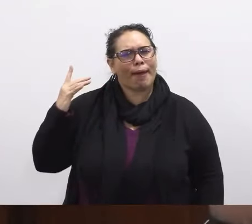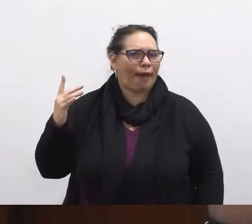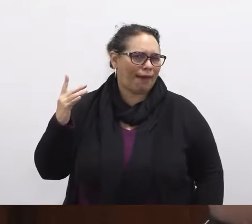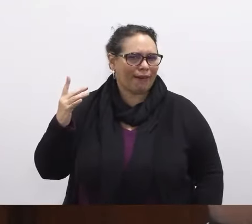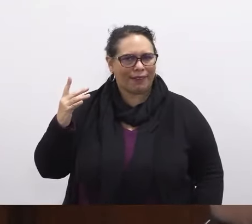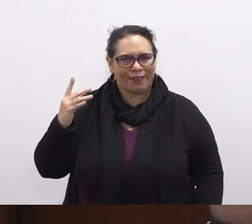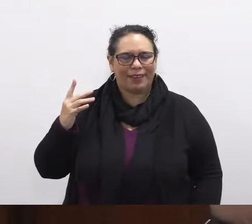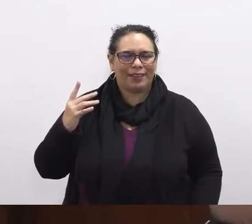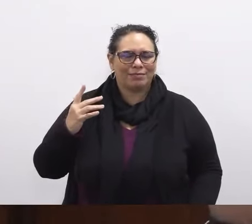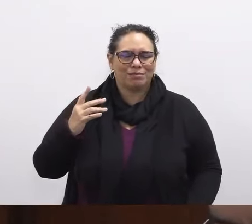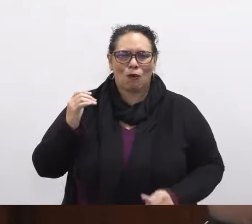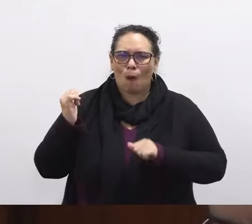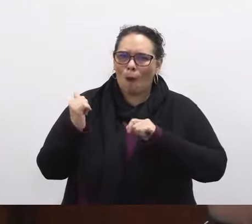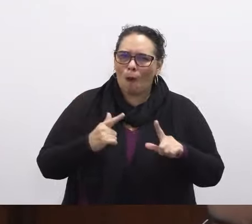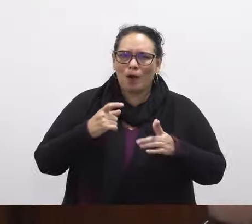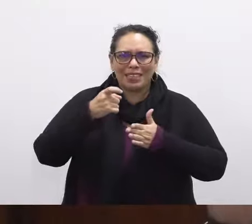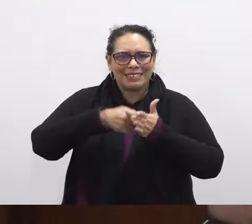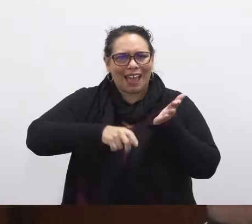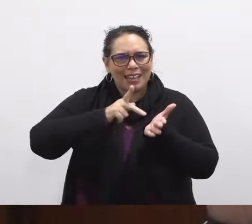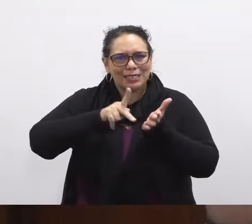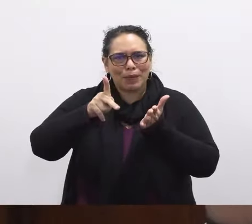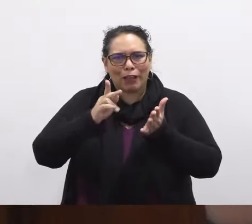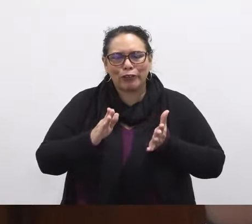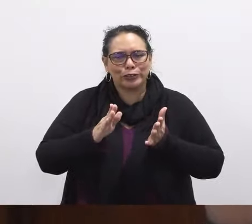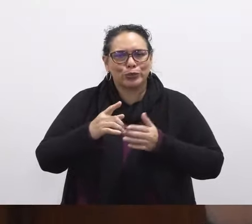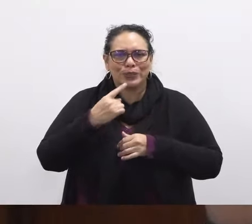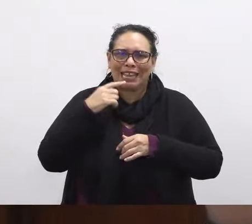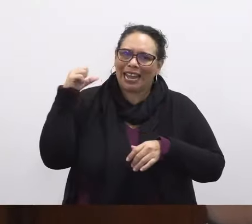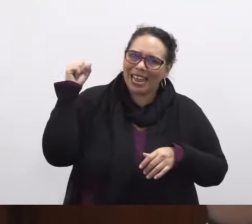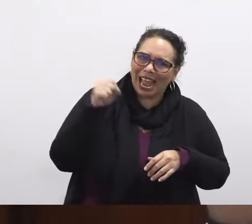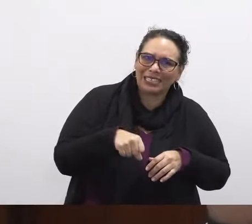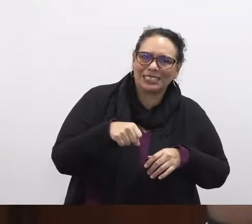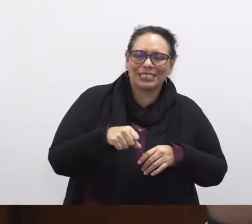to supporting our school bond initiative, because we said we had needs,